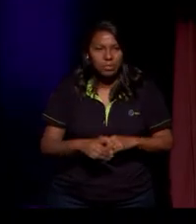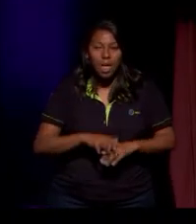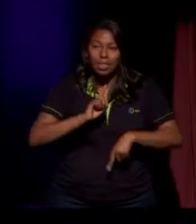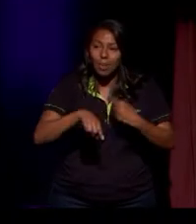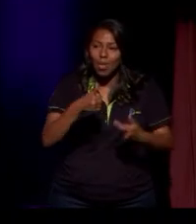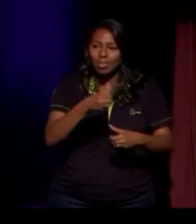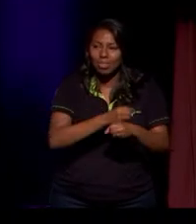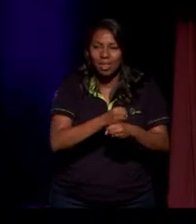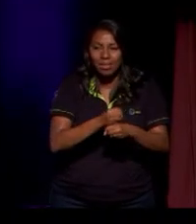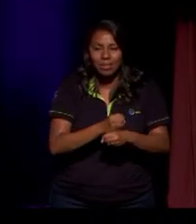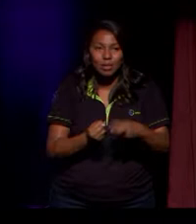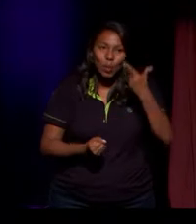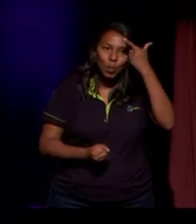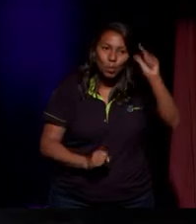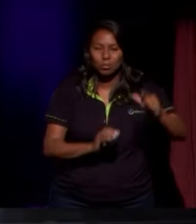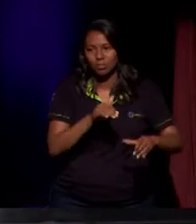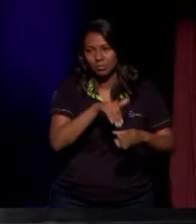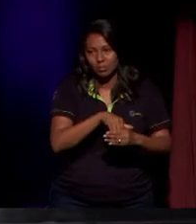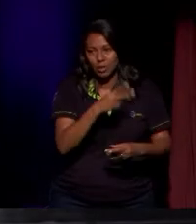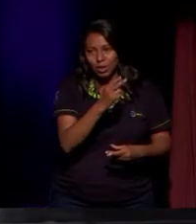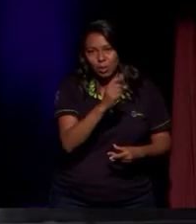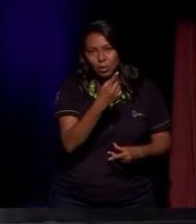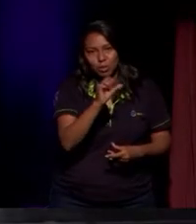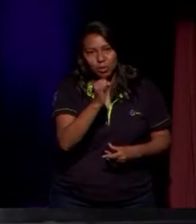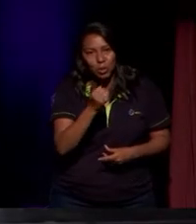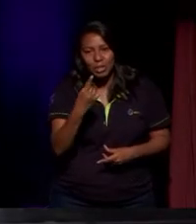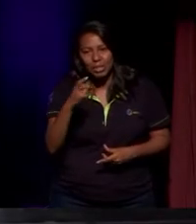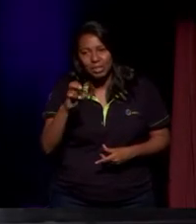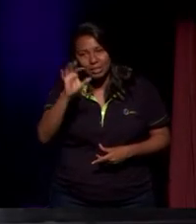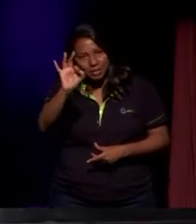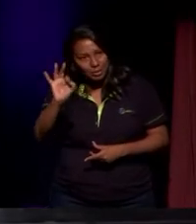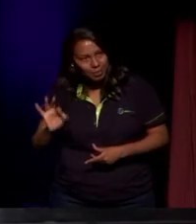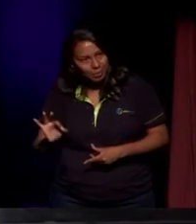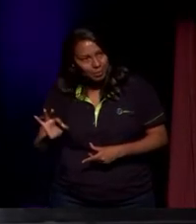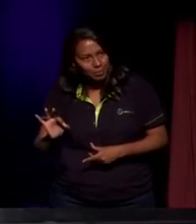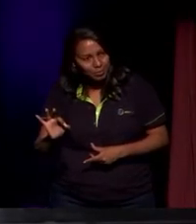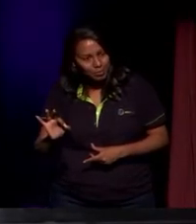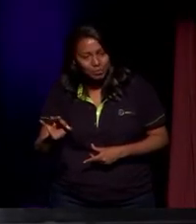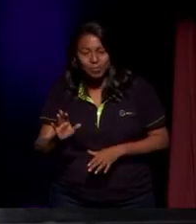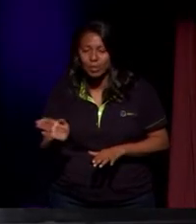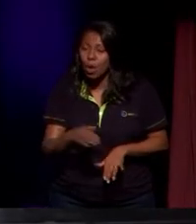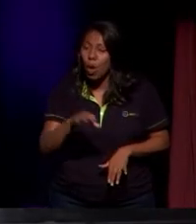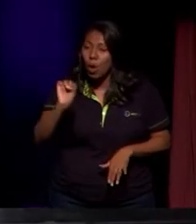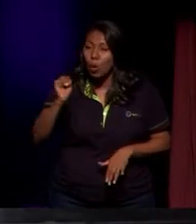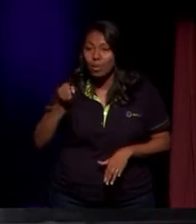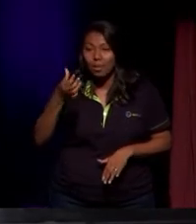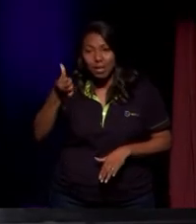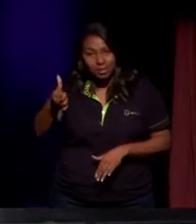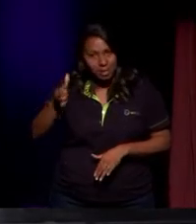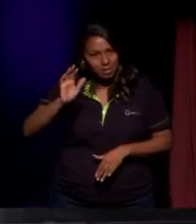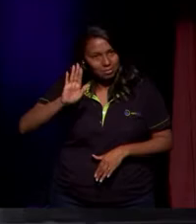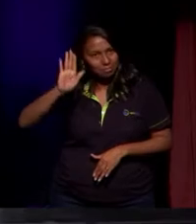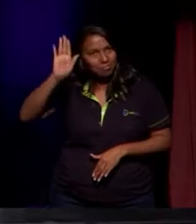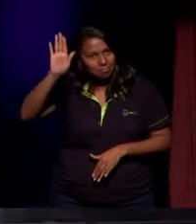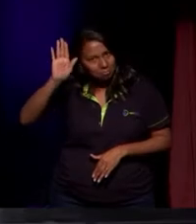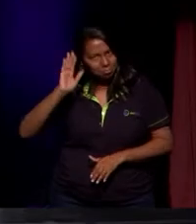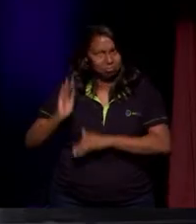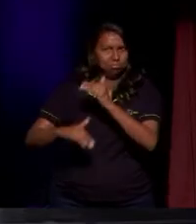there was another lawsuit, and 15% were women, were 86 candidates, is already a very large advance,